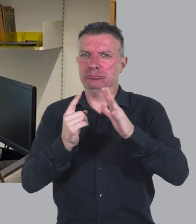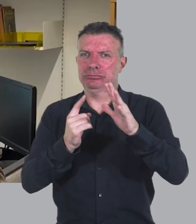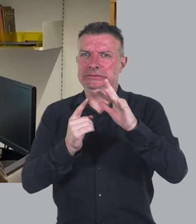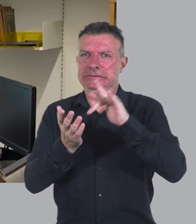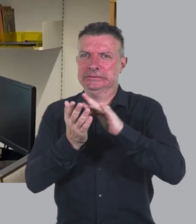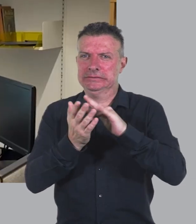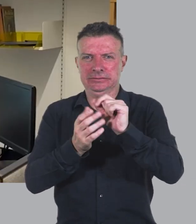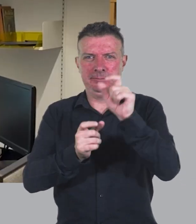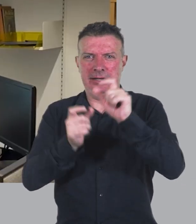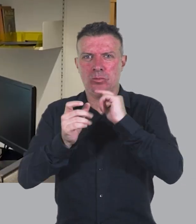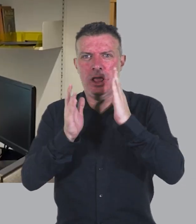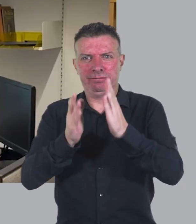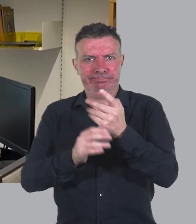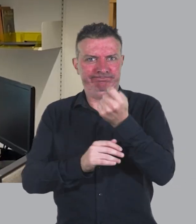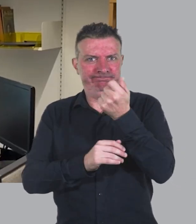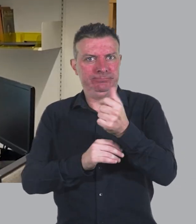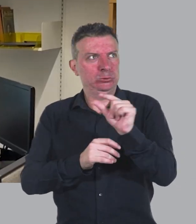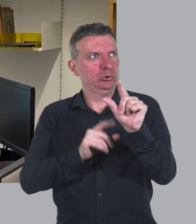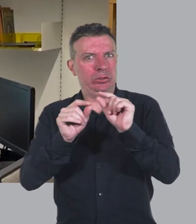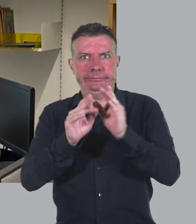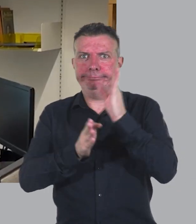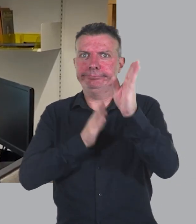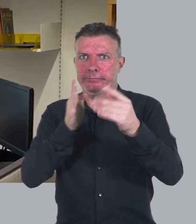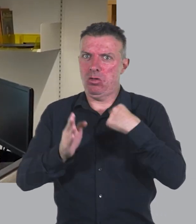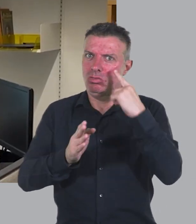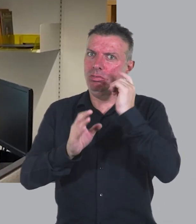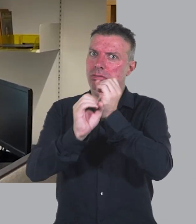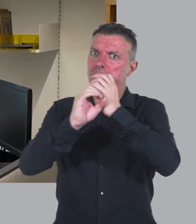and their patients would have little choice in where to go.